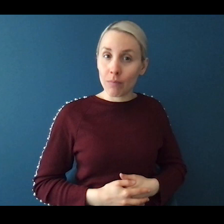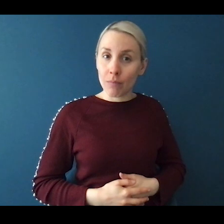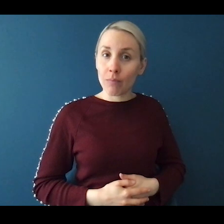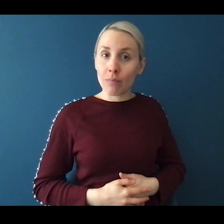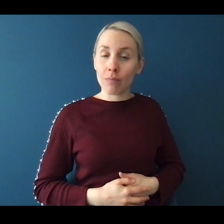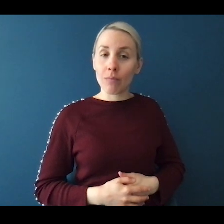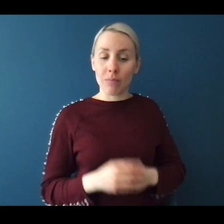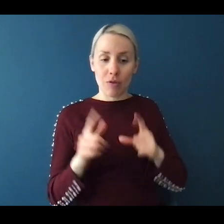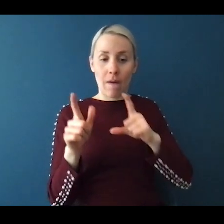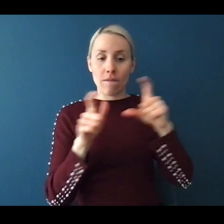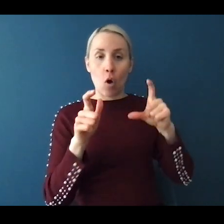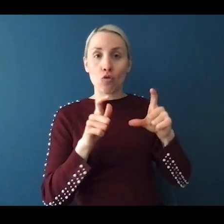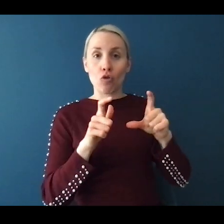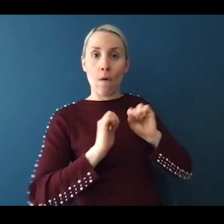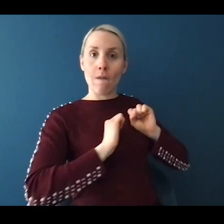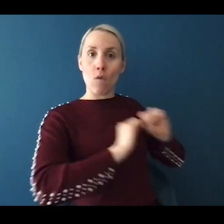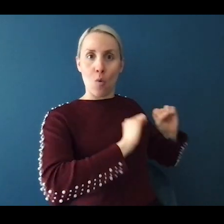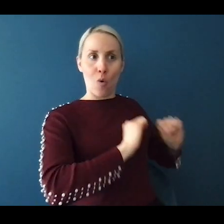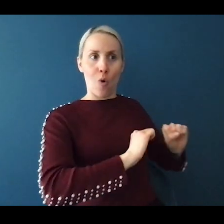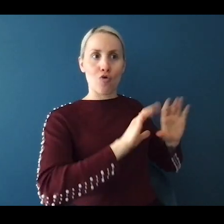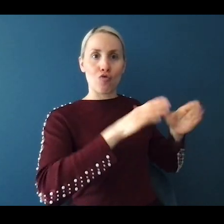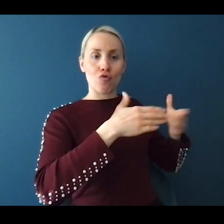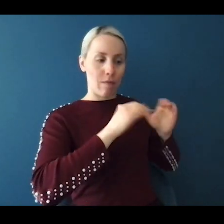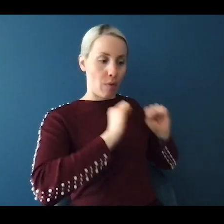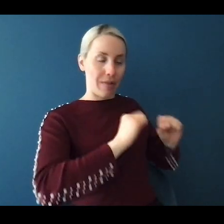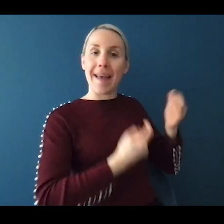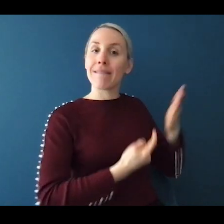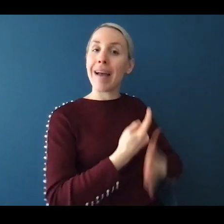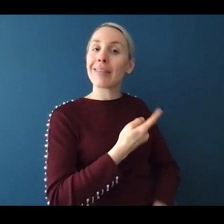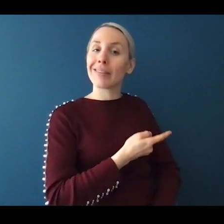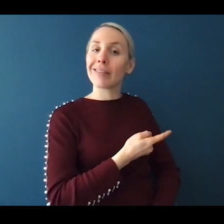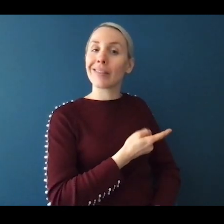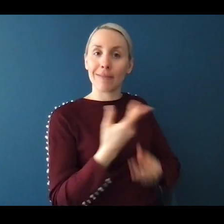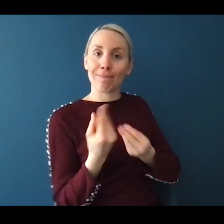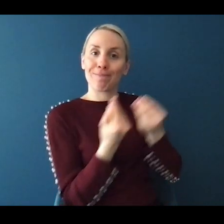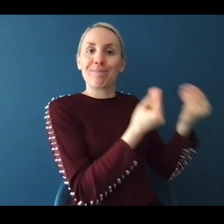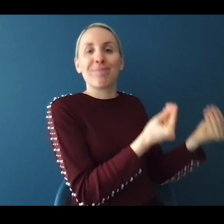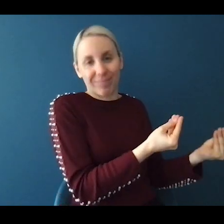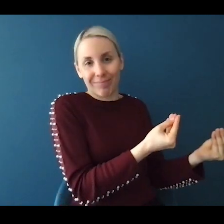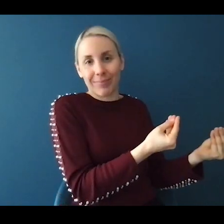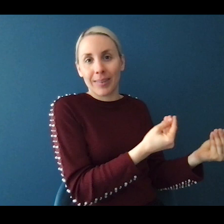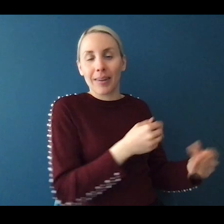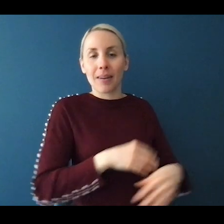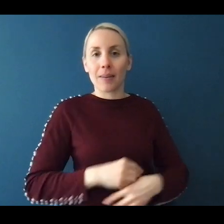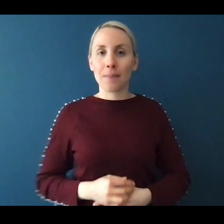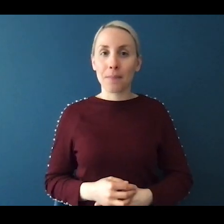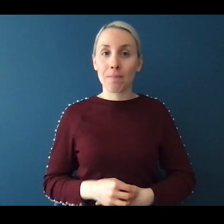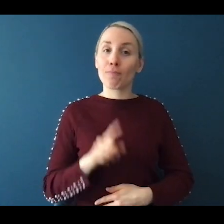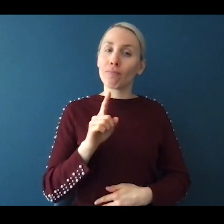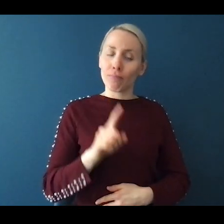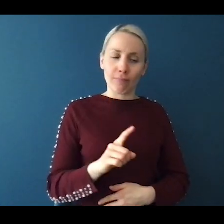are for the group itself for their own events so it was more about really starting a new